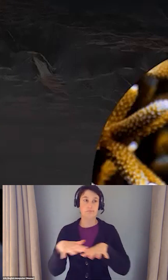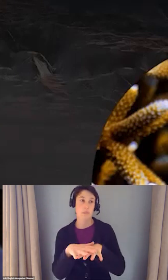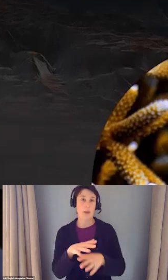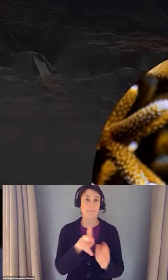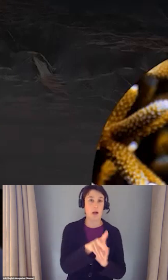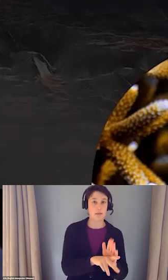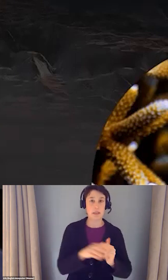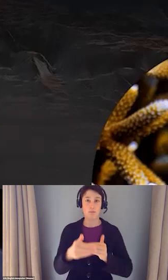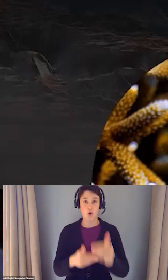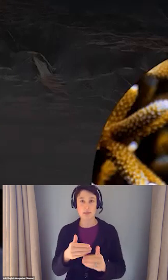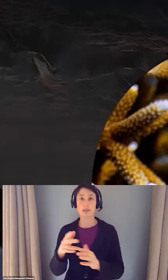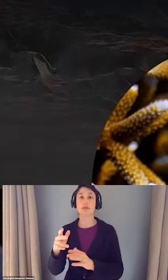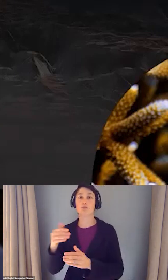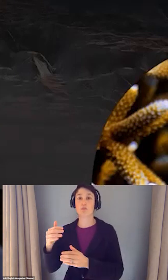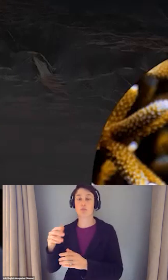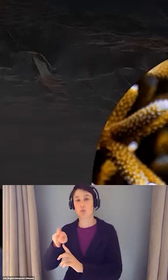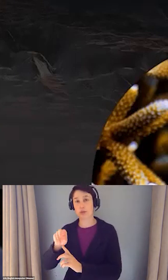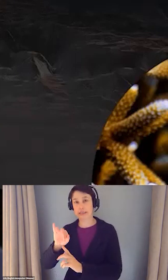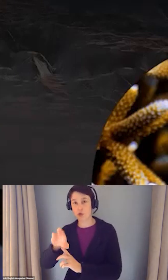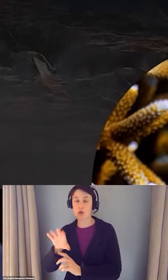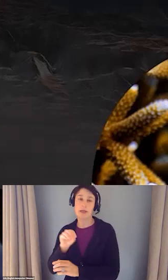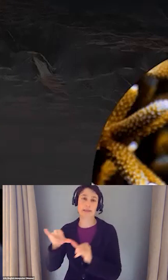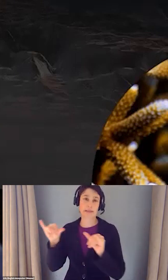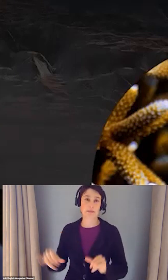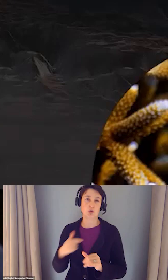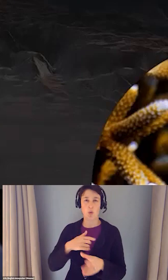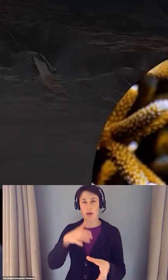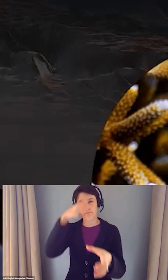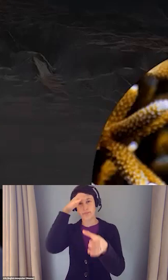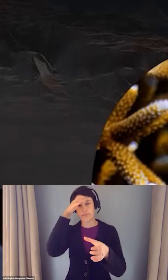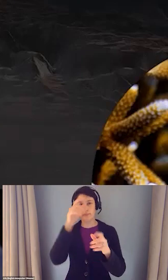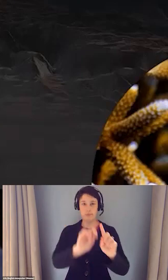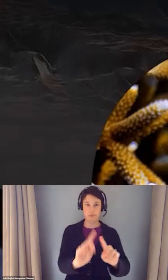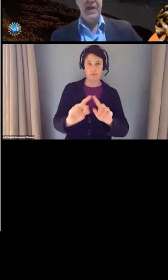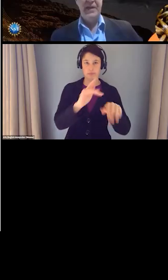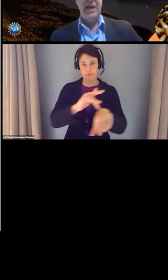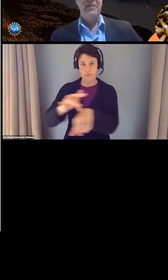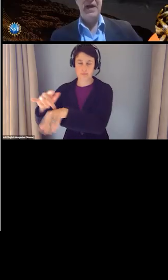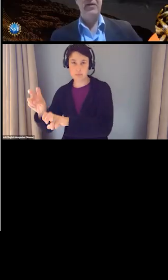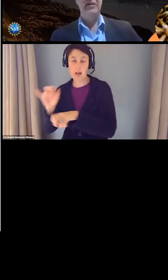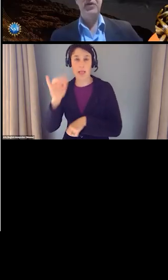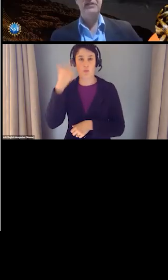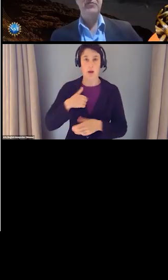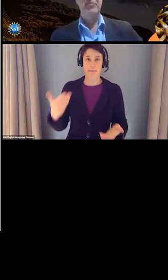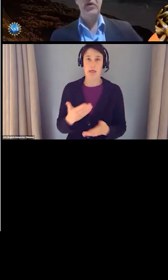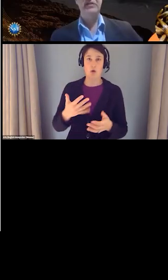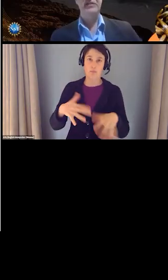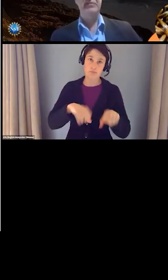so I kind of know a little bit about a lot of different things. And that's why I'm here to talk to you today and talk about project reports and some